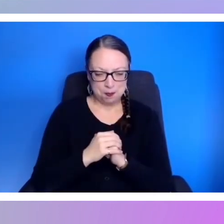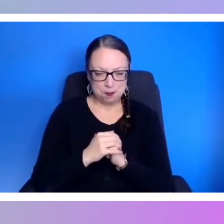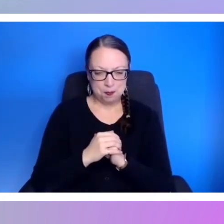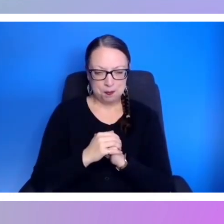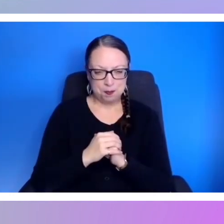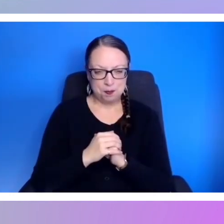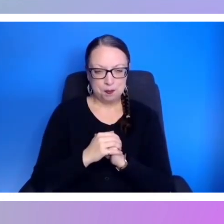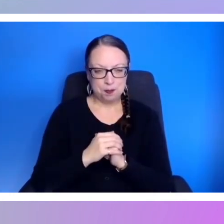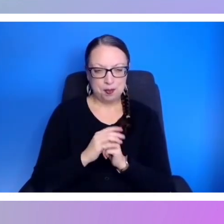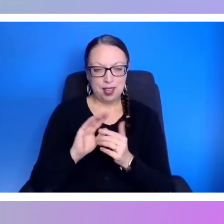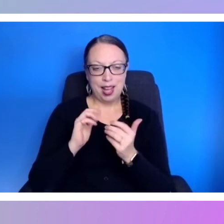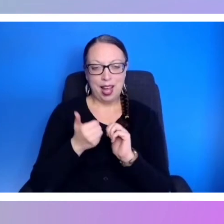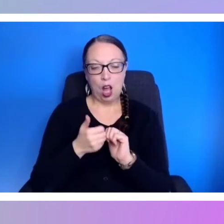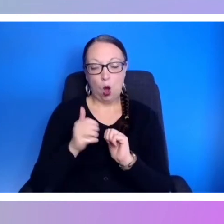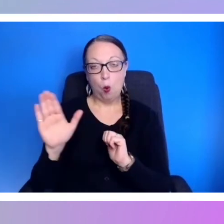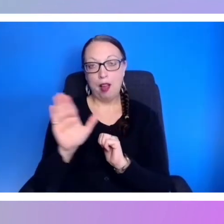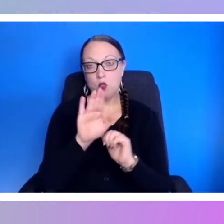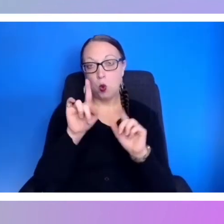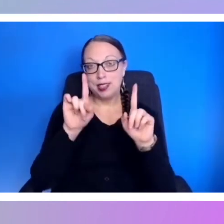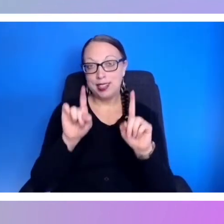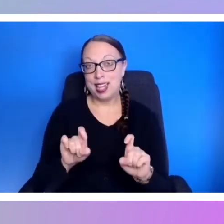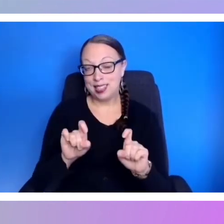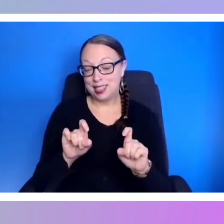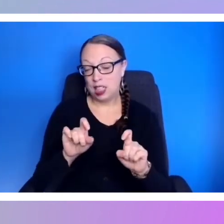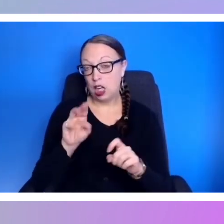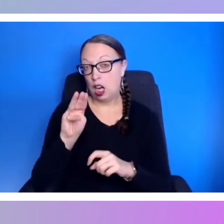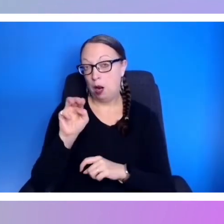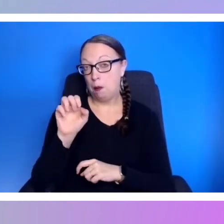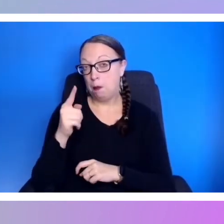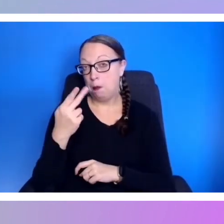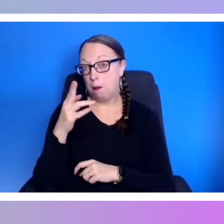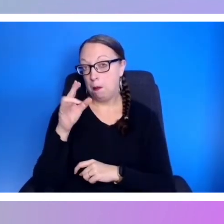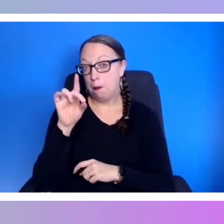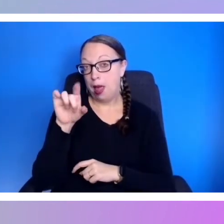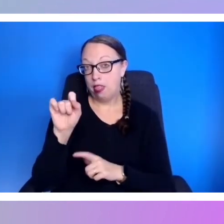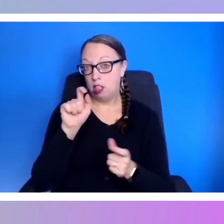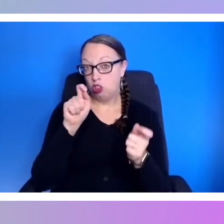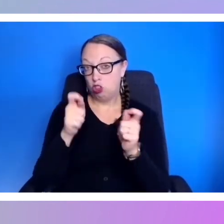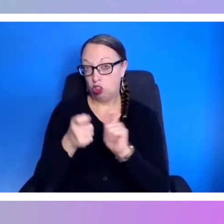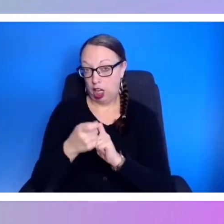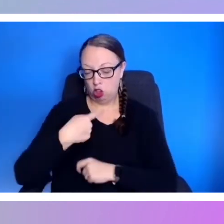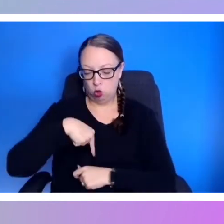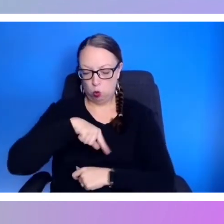How have your testing methods changed with COVID? We have struggled with people